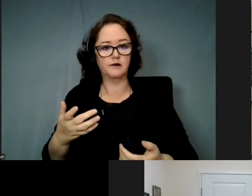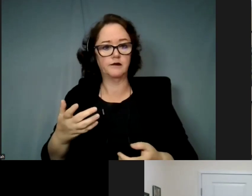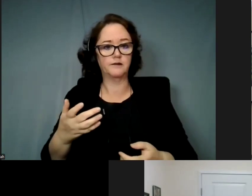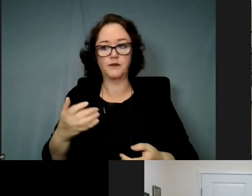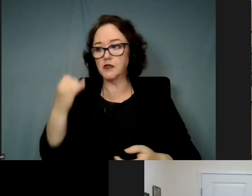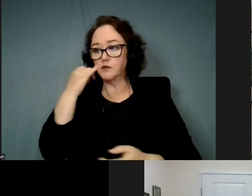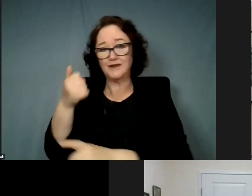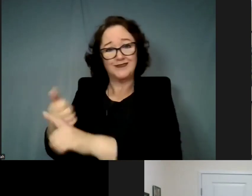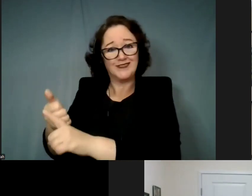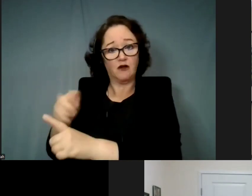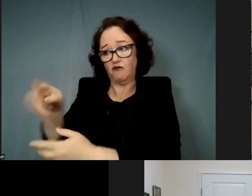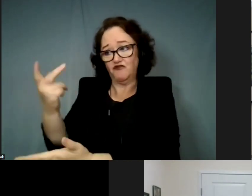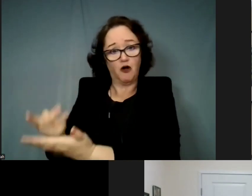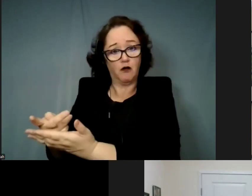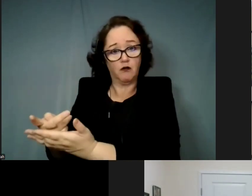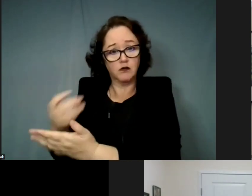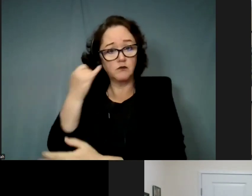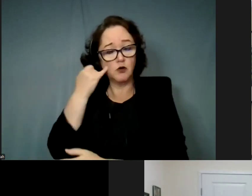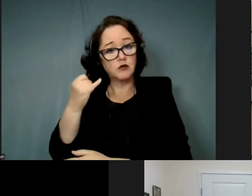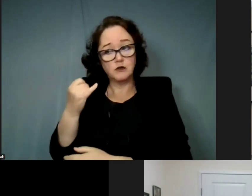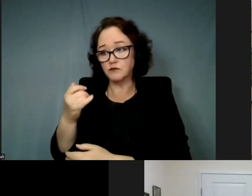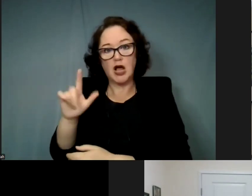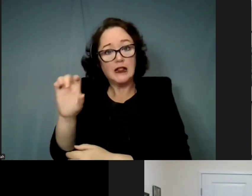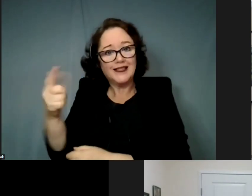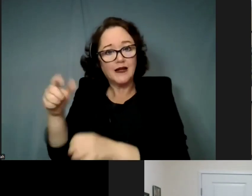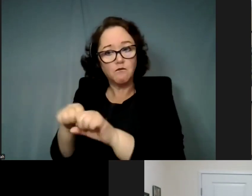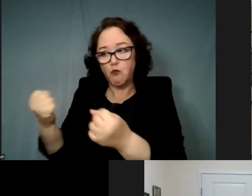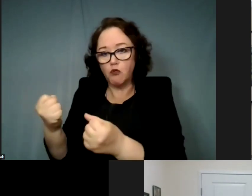leg or anything, what will happen to me? And I had heard